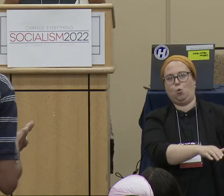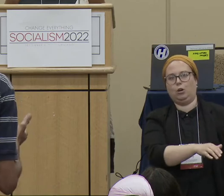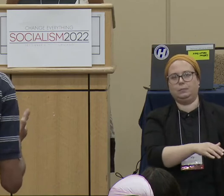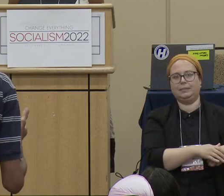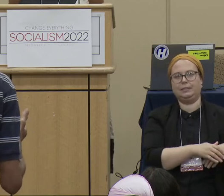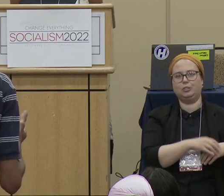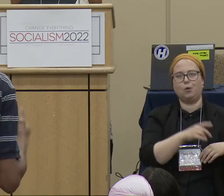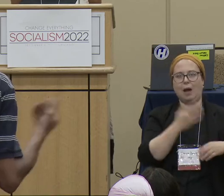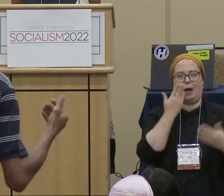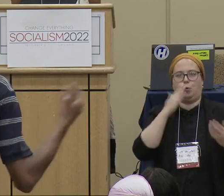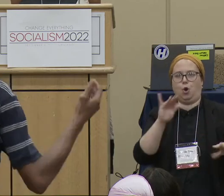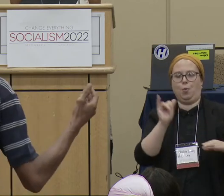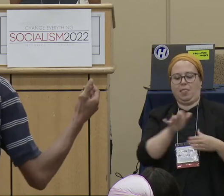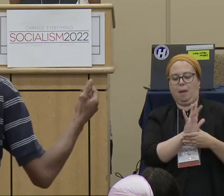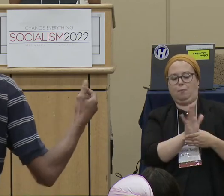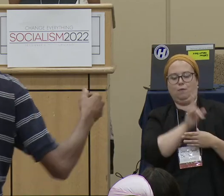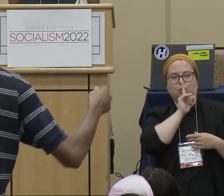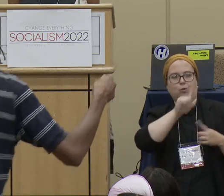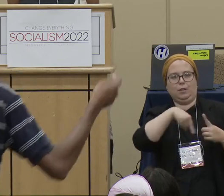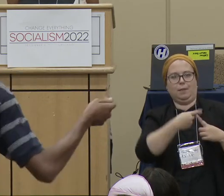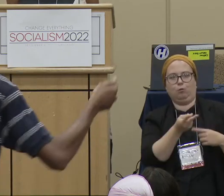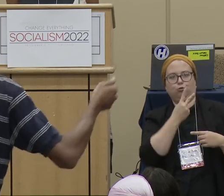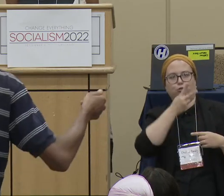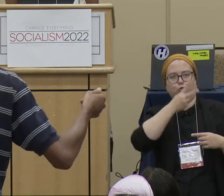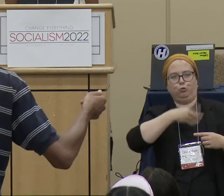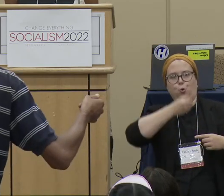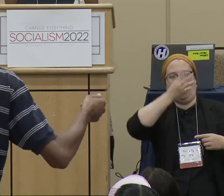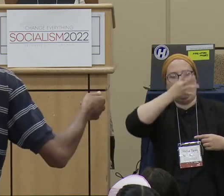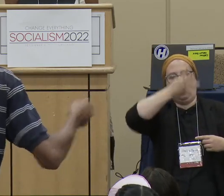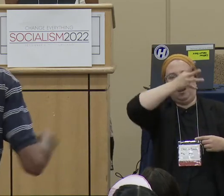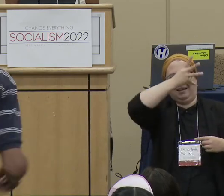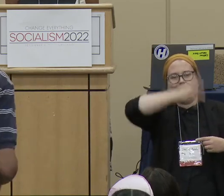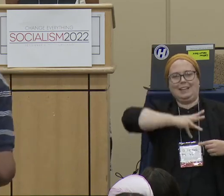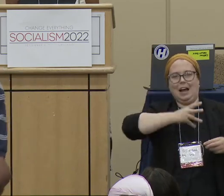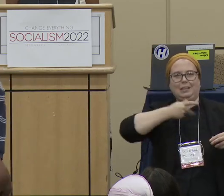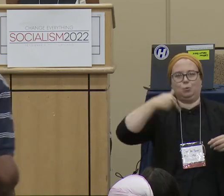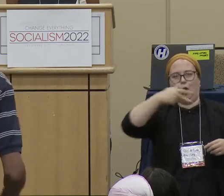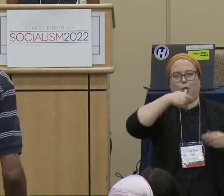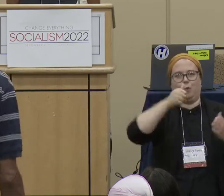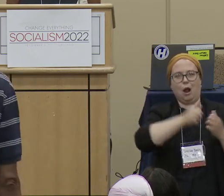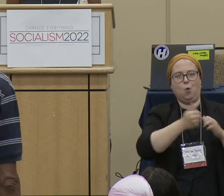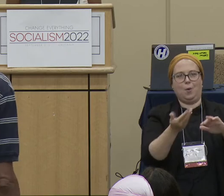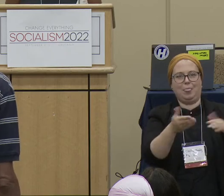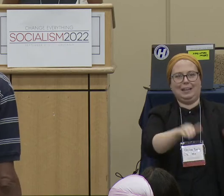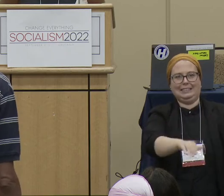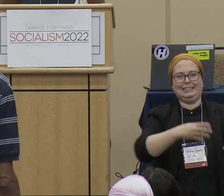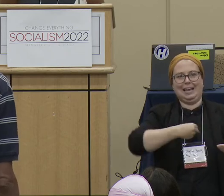we kind of shed that corpse, you know, it's literally like I don't know what the movie is about, but two white guys